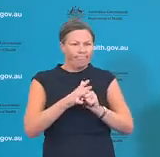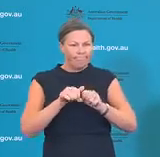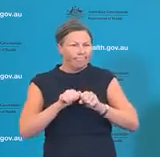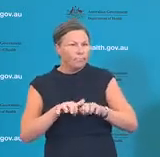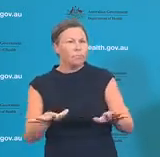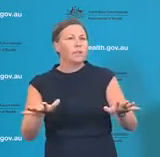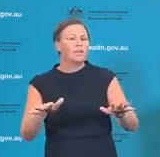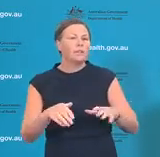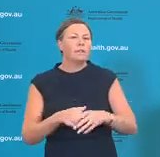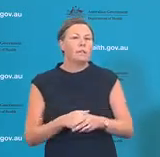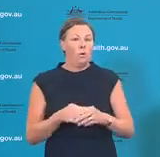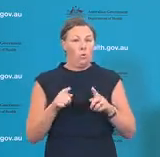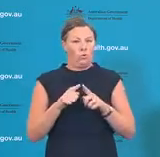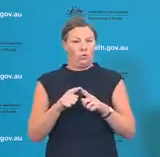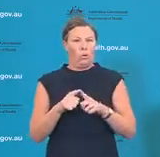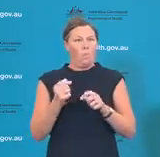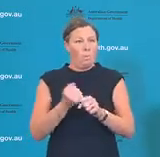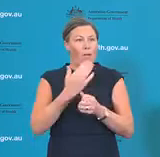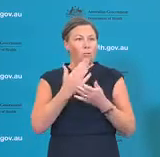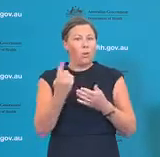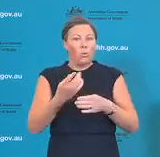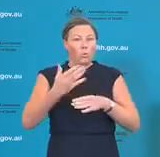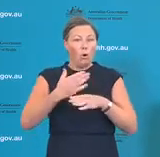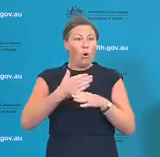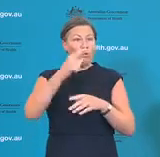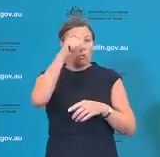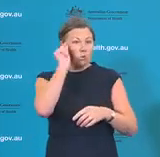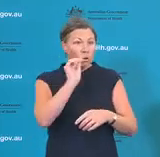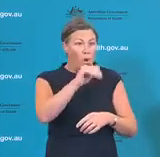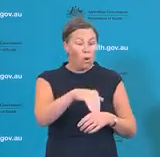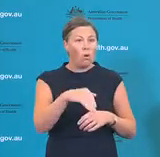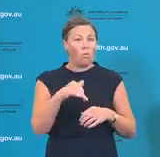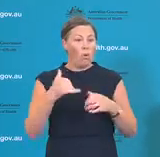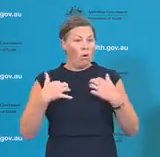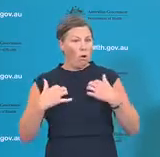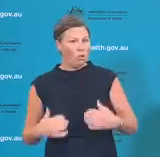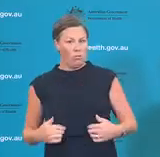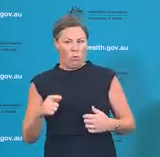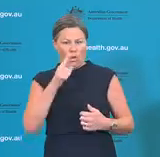been our hospitals, in our aged care facilities, out there in primary health